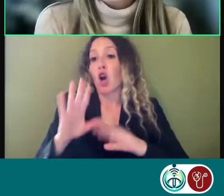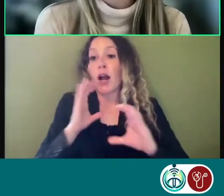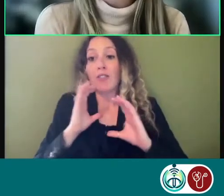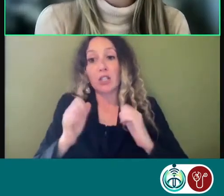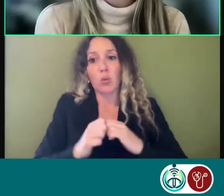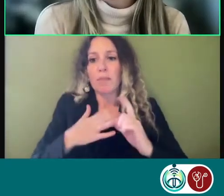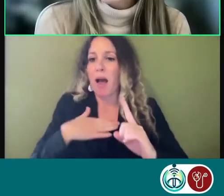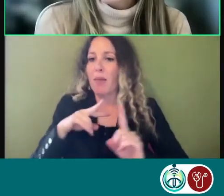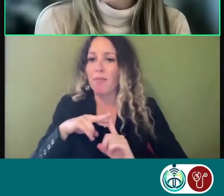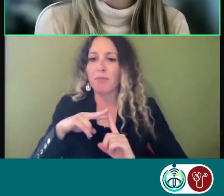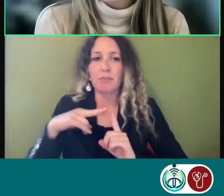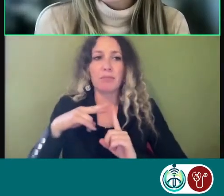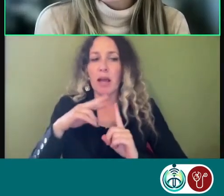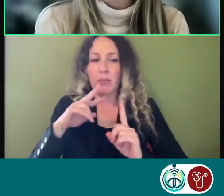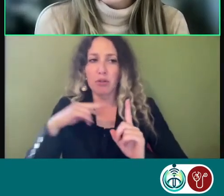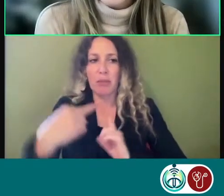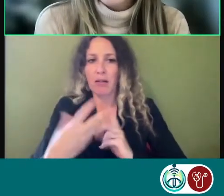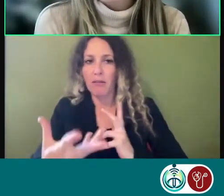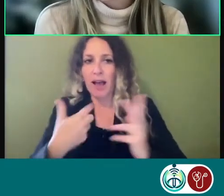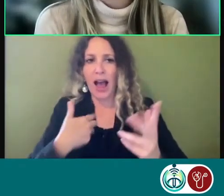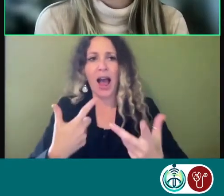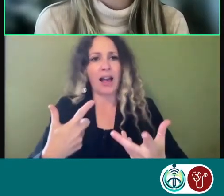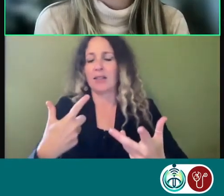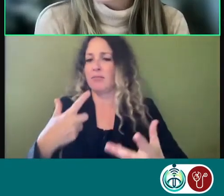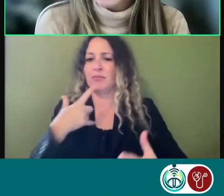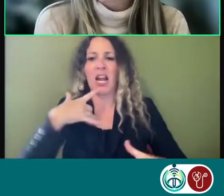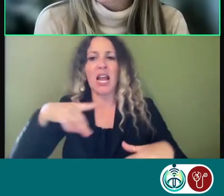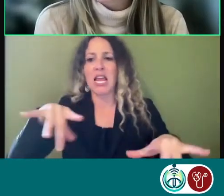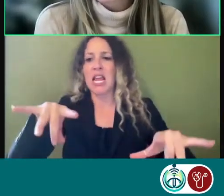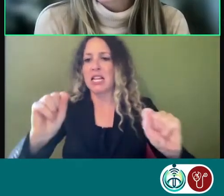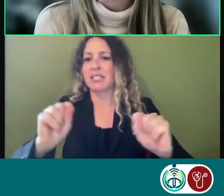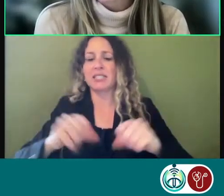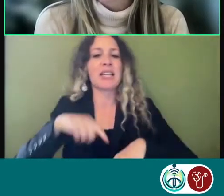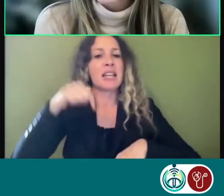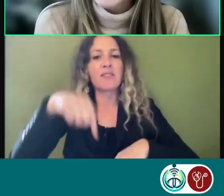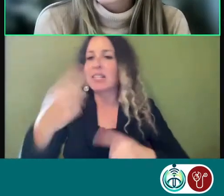I immediately said yes, because this is the kind of work that I'm so happy to be engaged